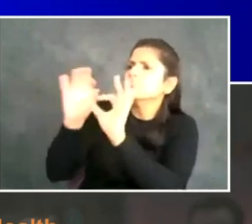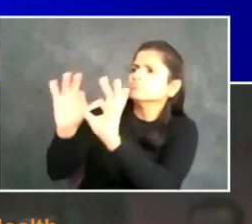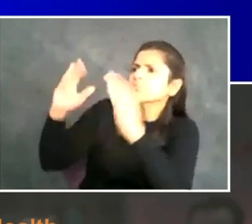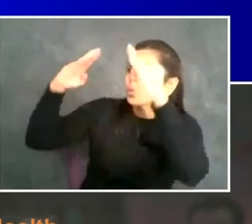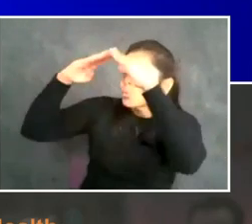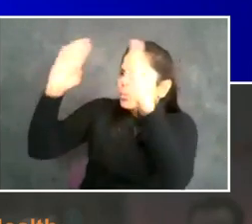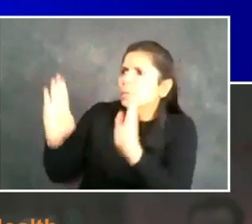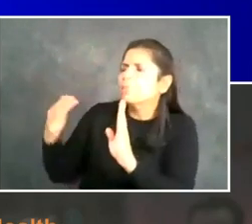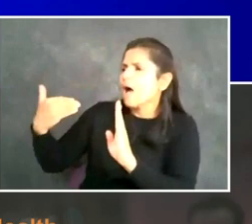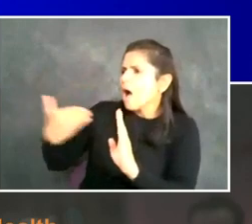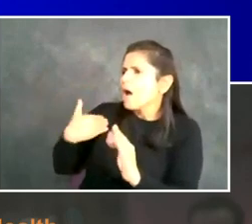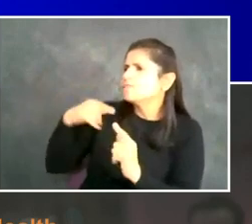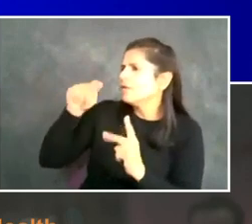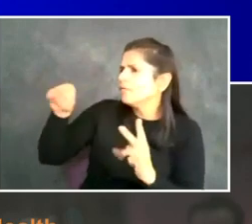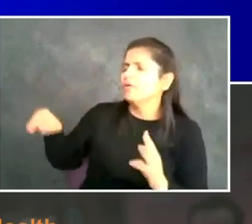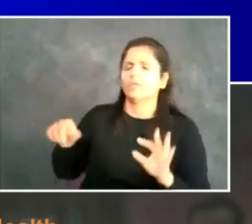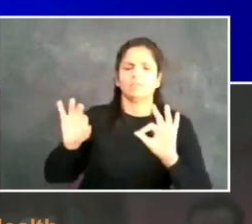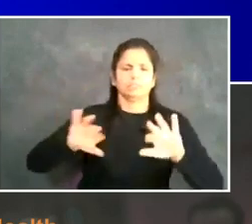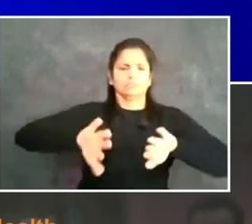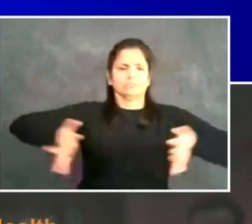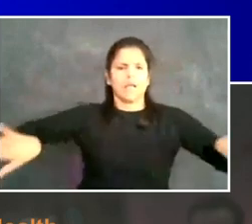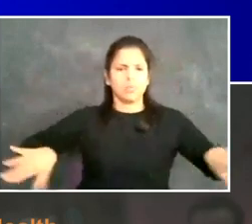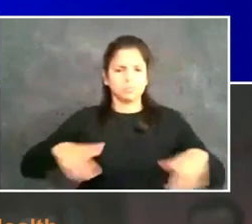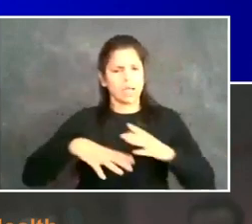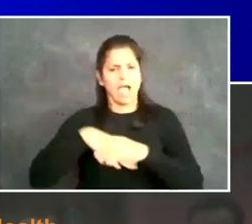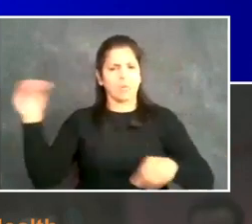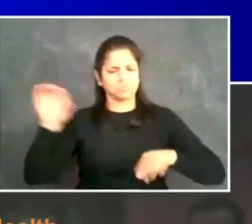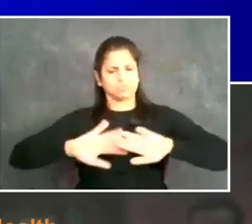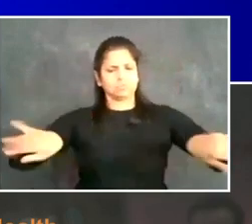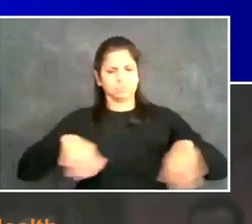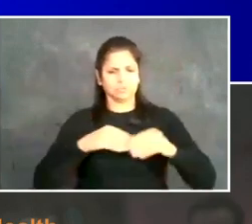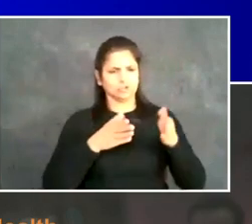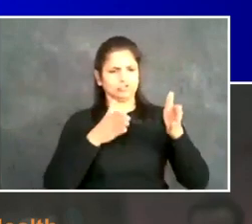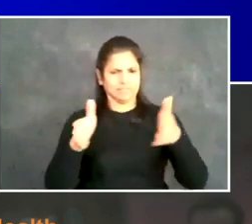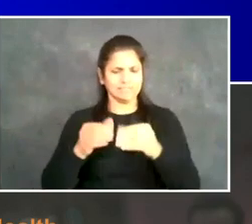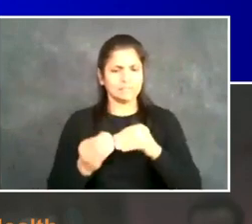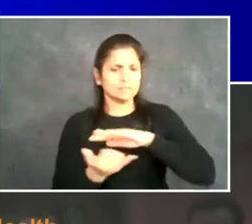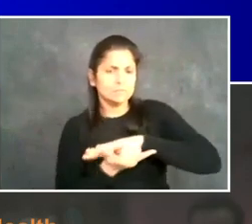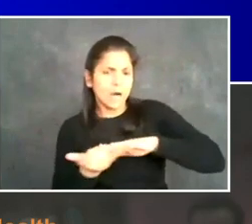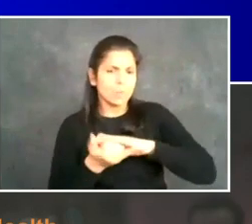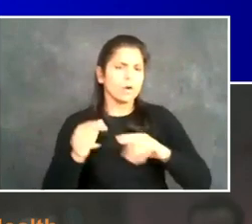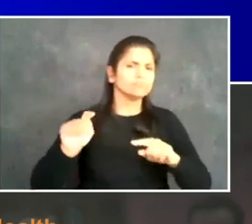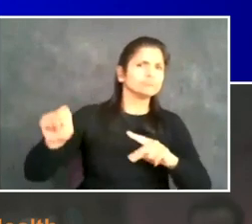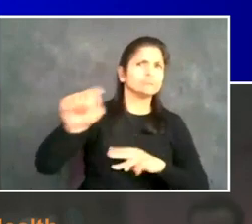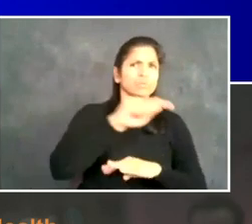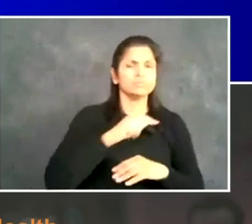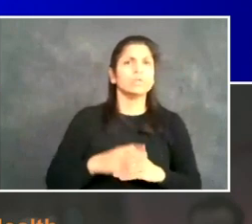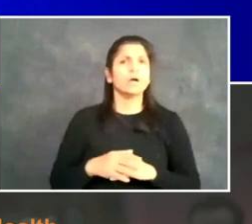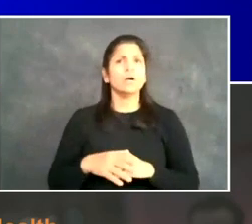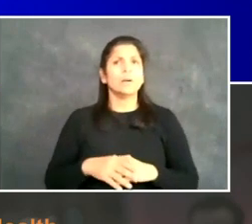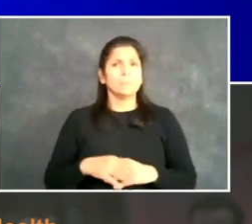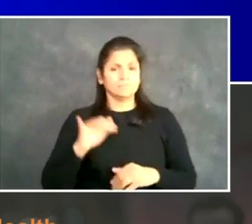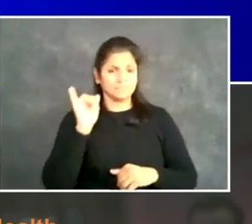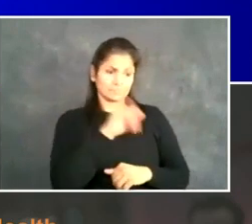FOR SOME PEOPLE, IT CAN BE MUCH, MUCH BETTER TO STAY IN THE SHELTER SETTING, BUT WE HAVE TO MAKE SURE THERE'S